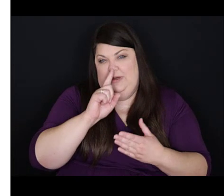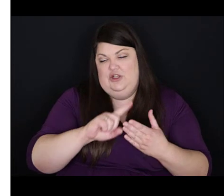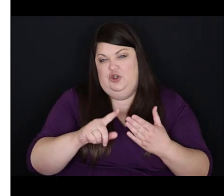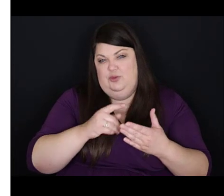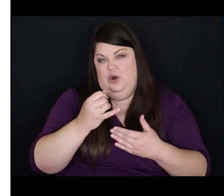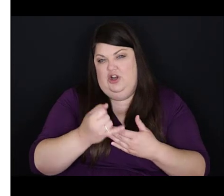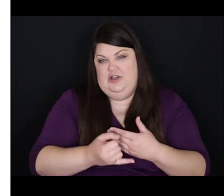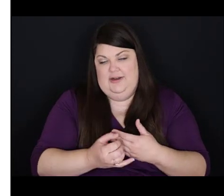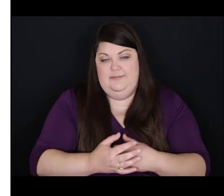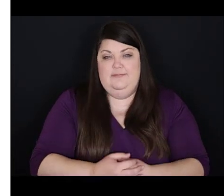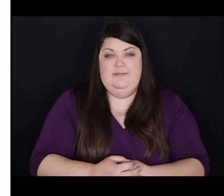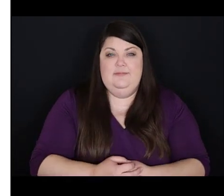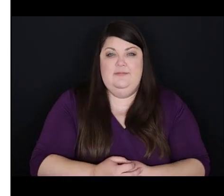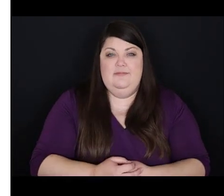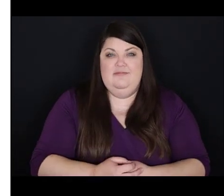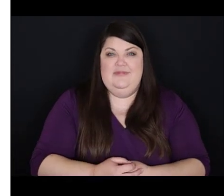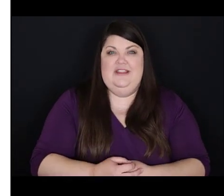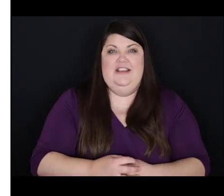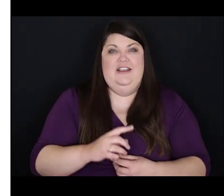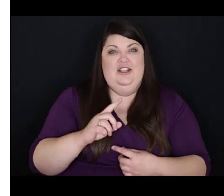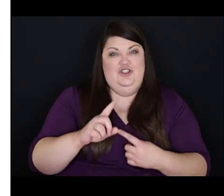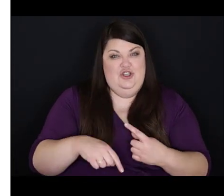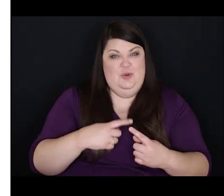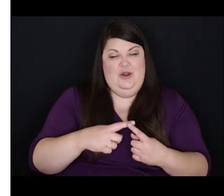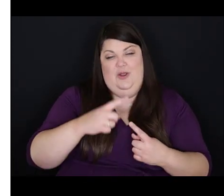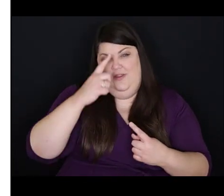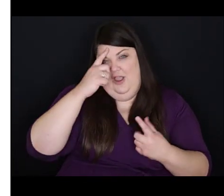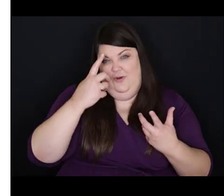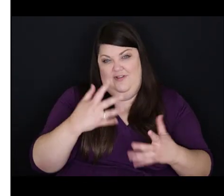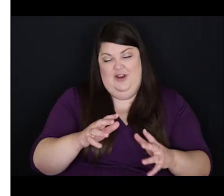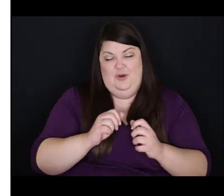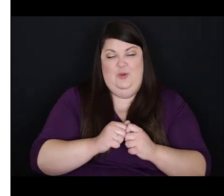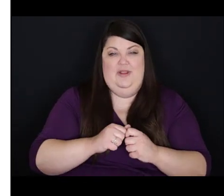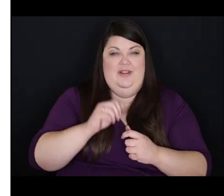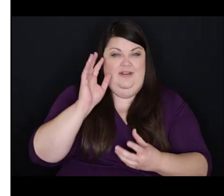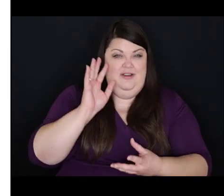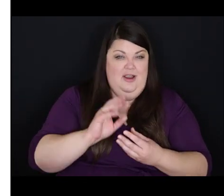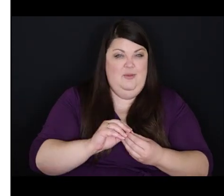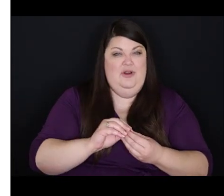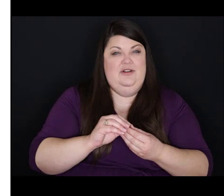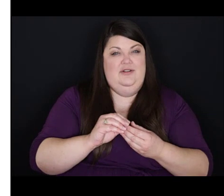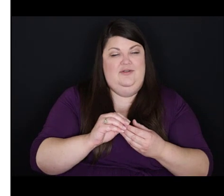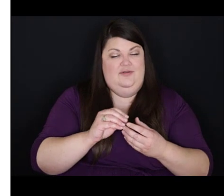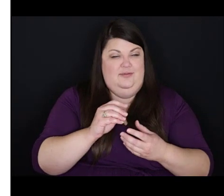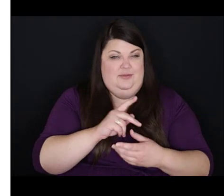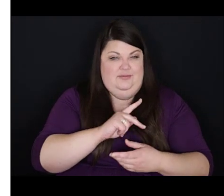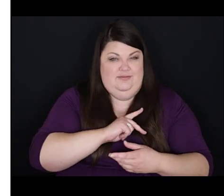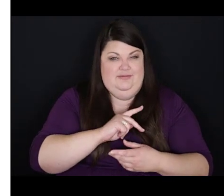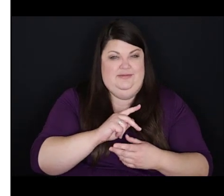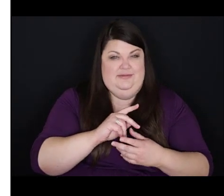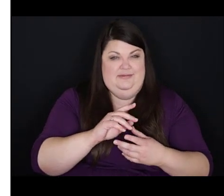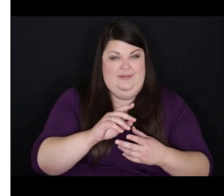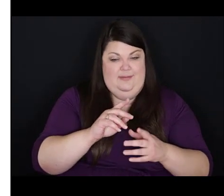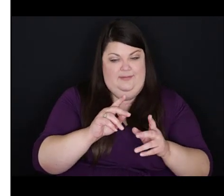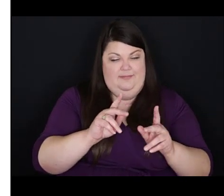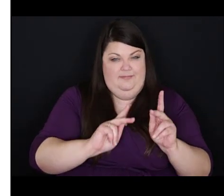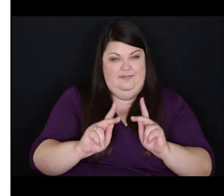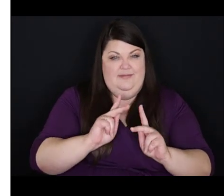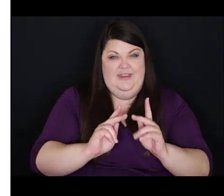Just when you thought you were done with the comprehensive system of personnel development, I have a bit more to cover regarding Description (i).